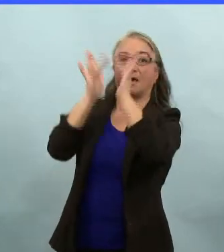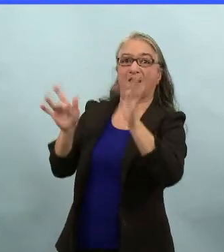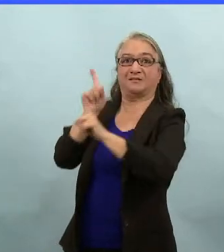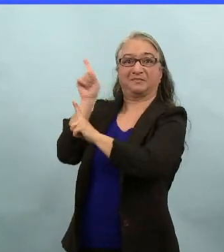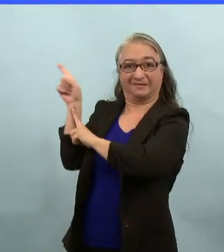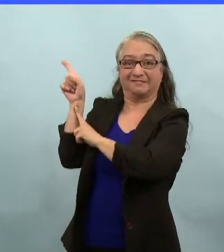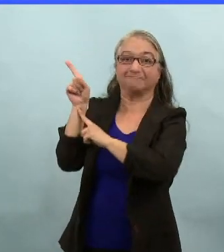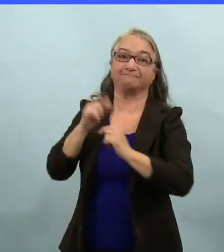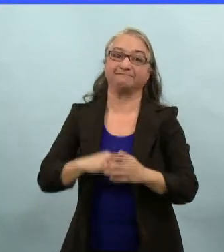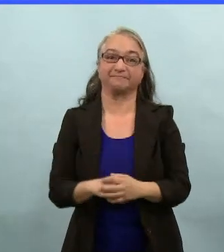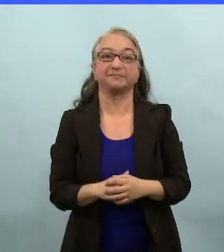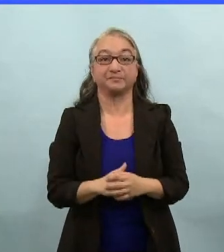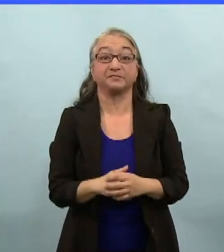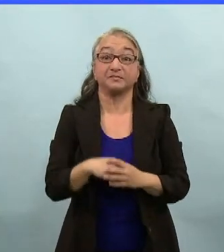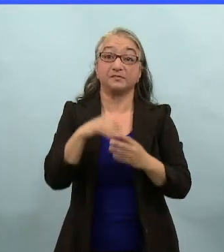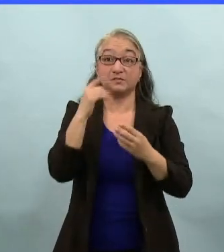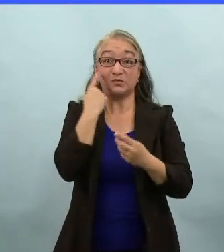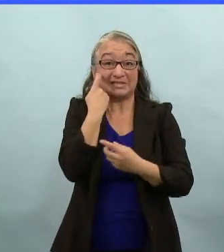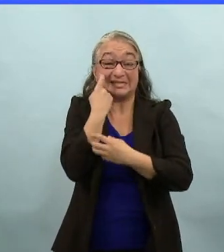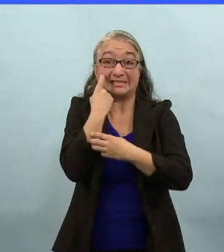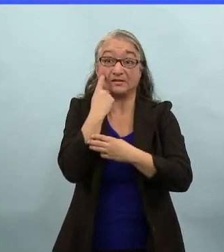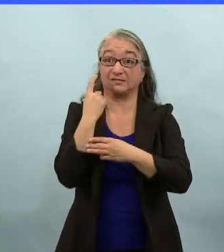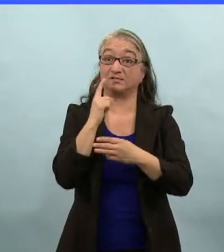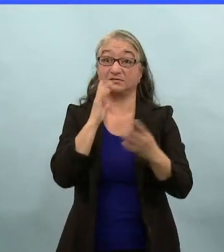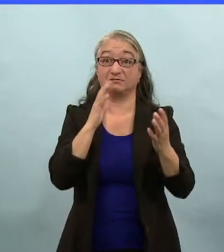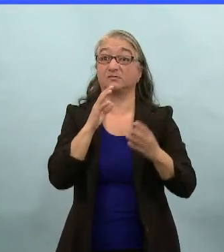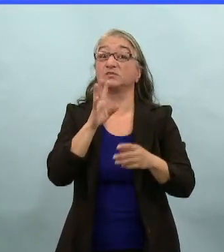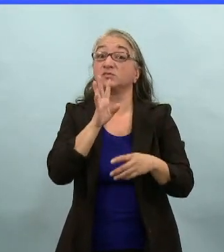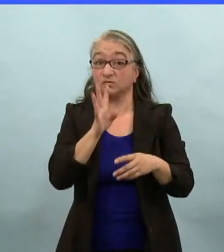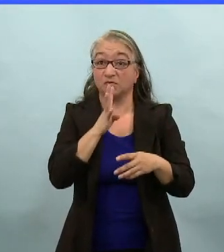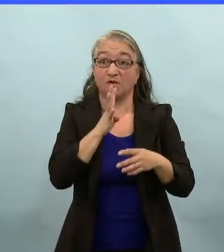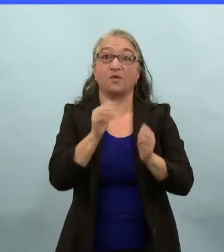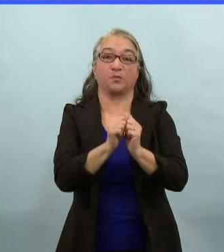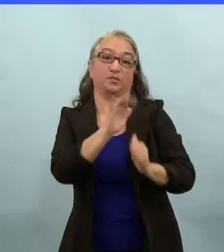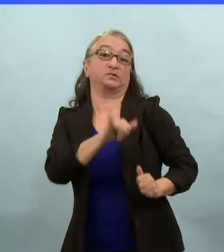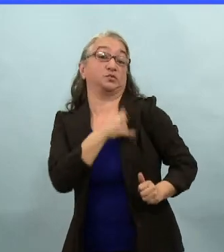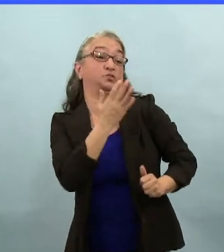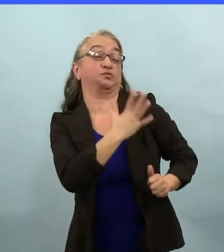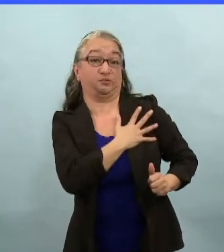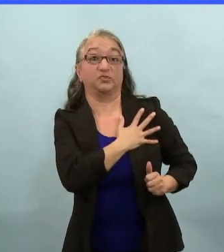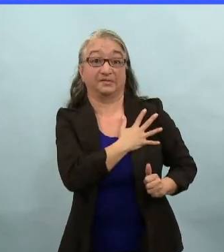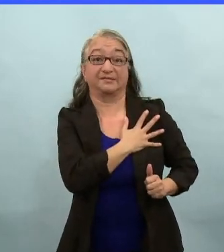and my provincial and territorial colleagues for our first virtual meeting of the new year